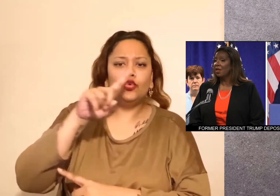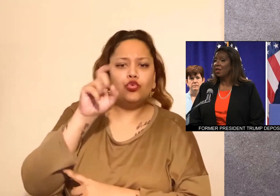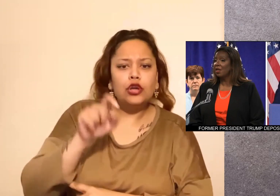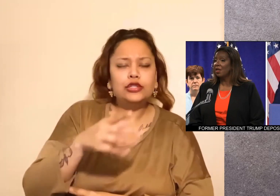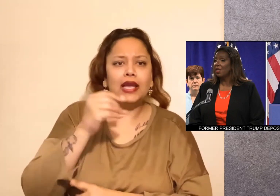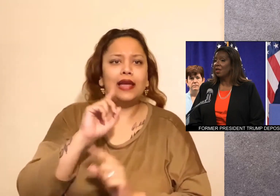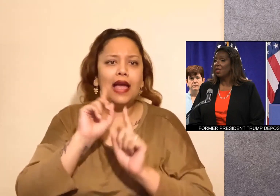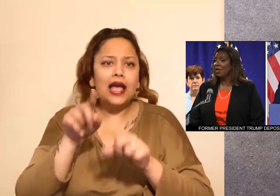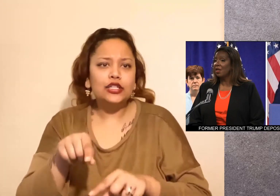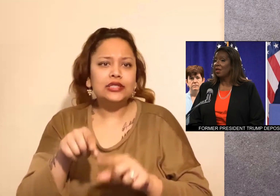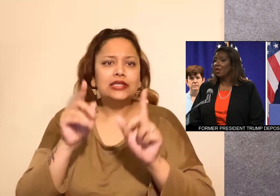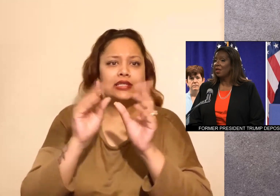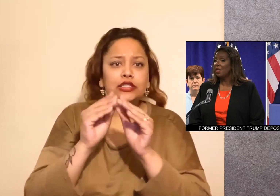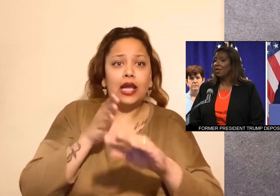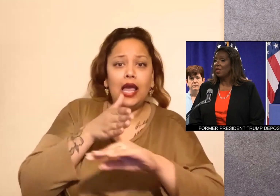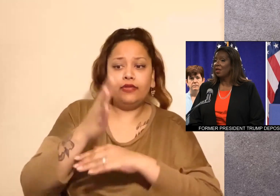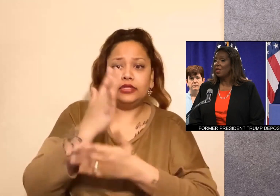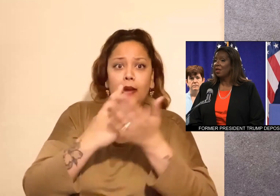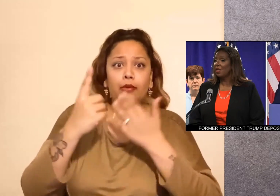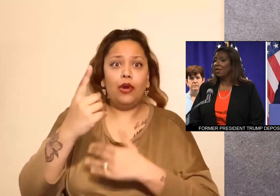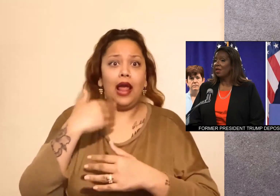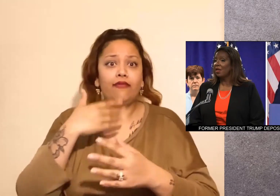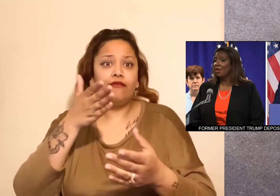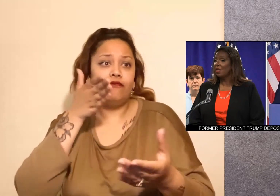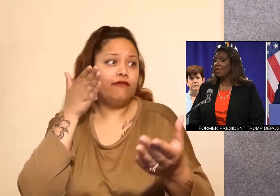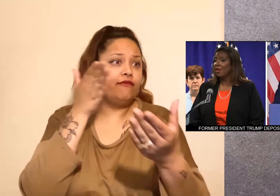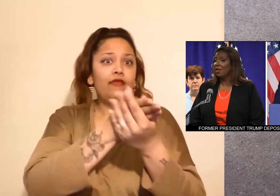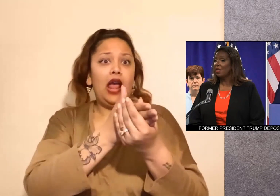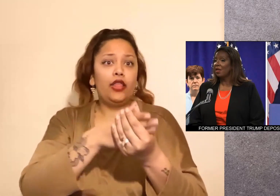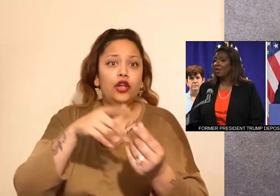that's a legal Q&A session after someone has filed a lawsuit